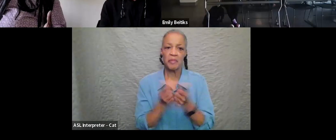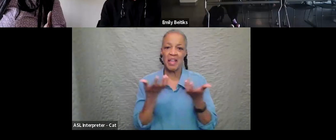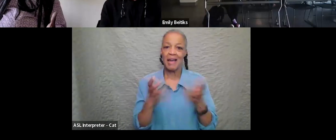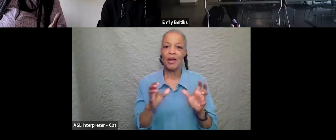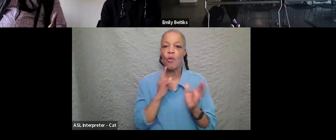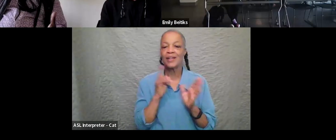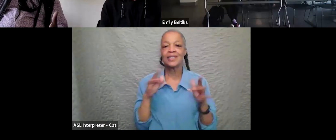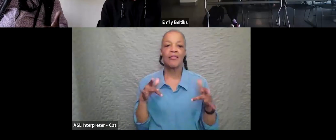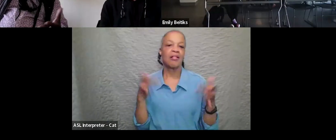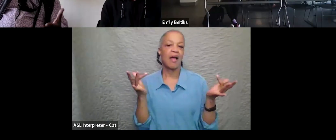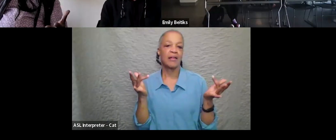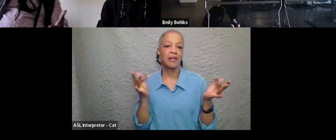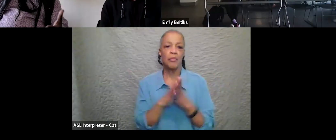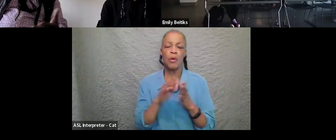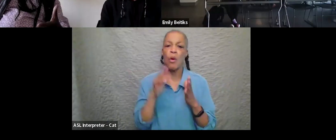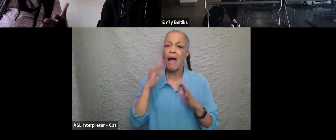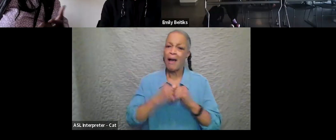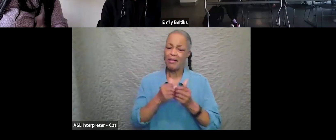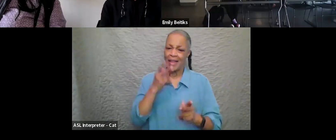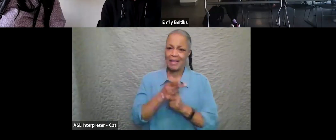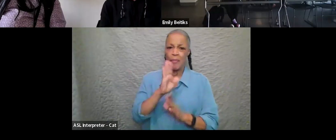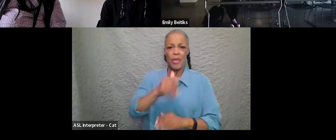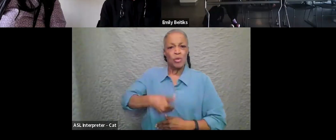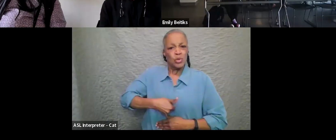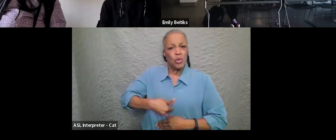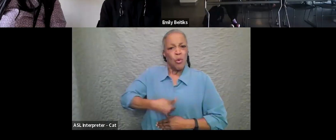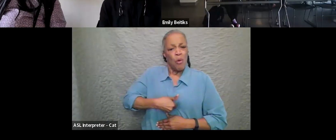What allowed them to keep their soul as they navigated this complex,